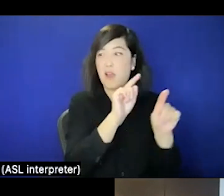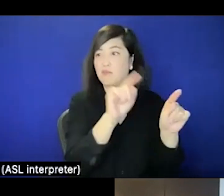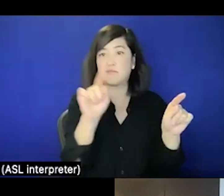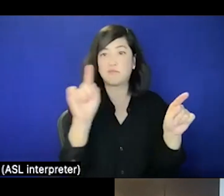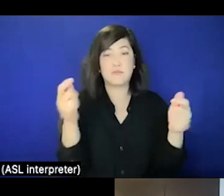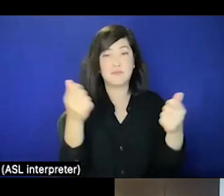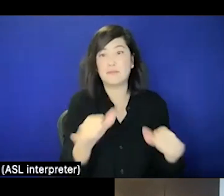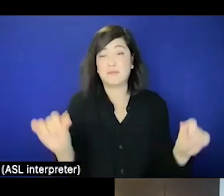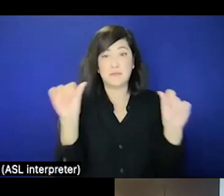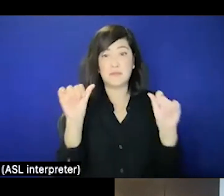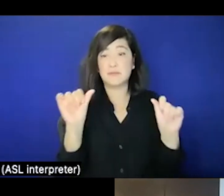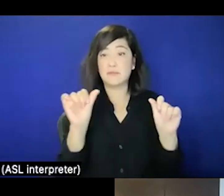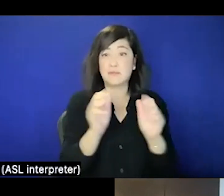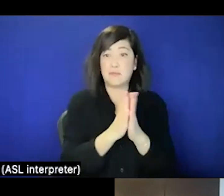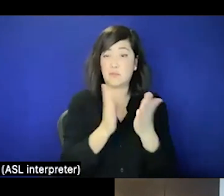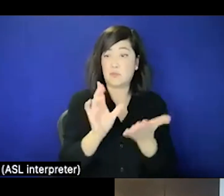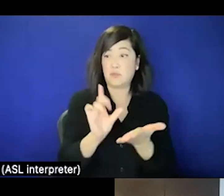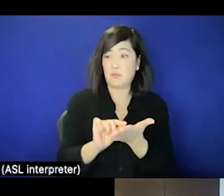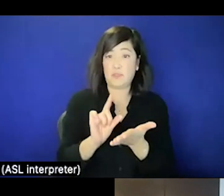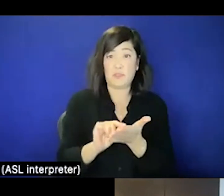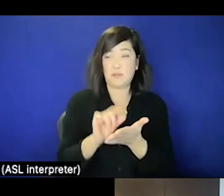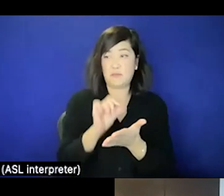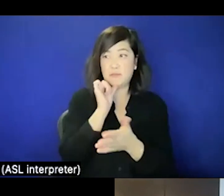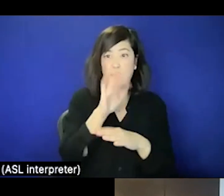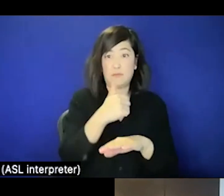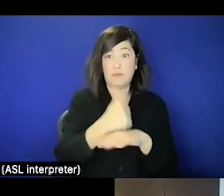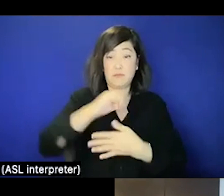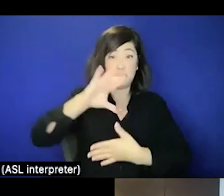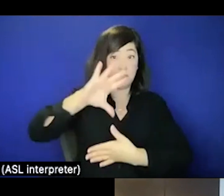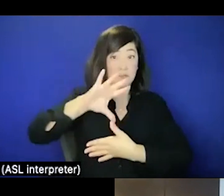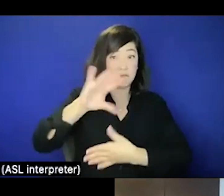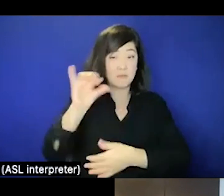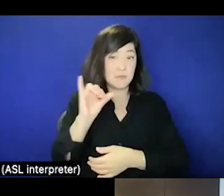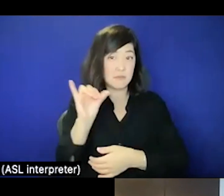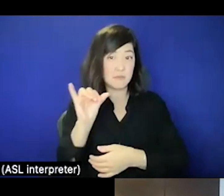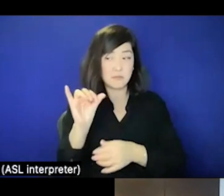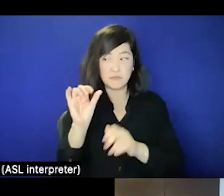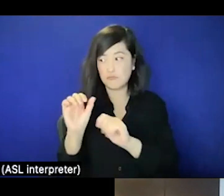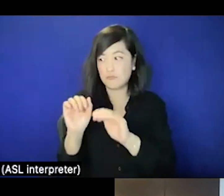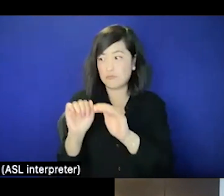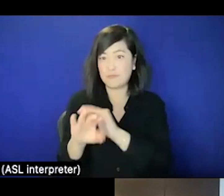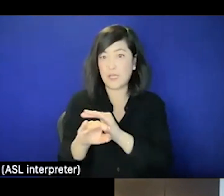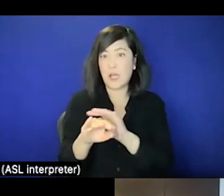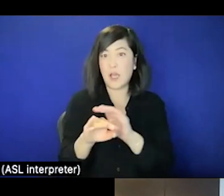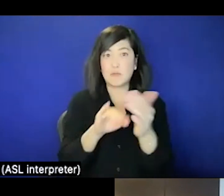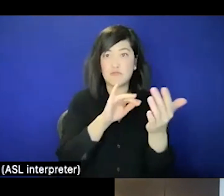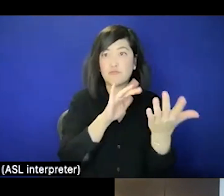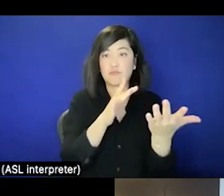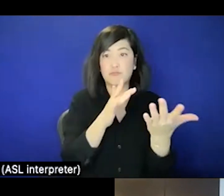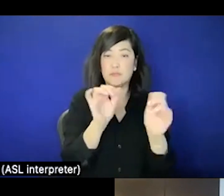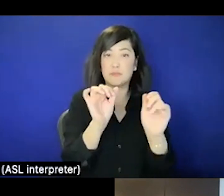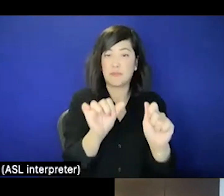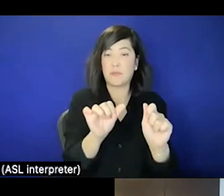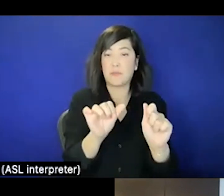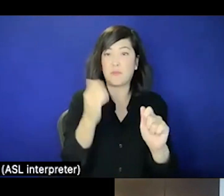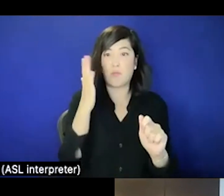book printers that are not based in North America can have access too because if there's capacity